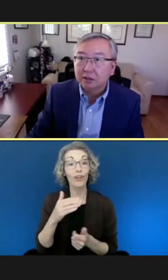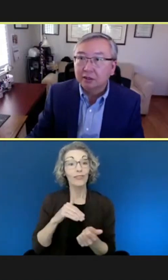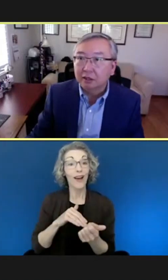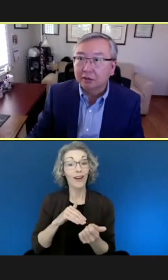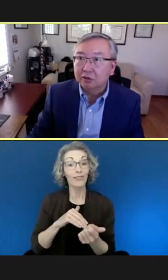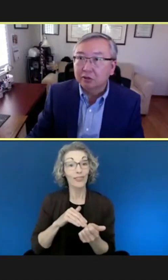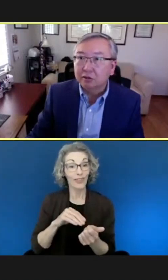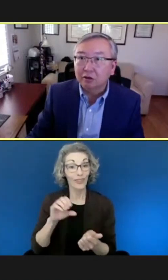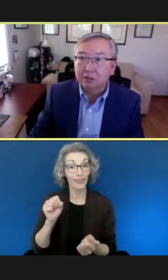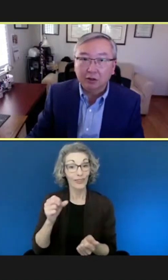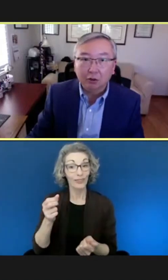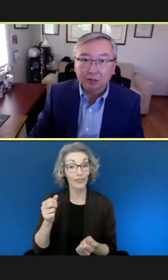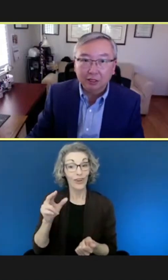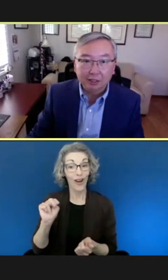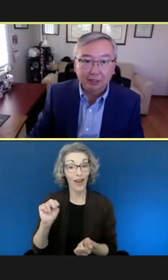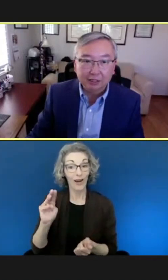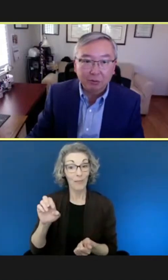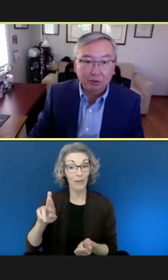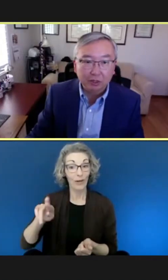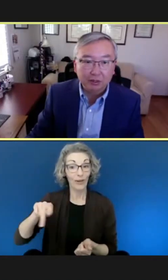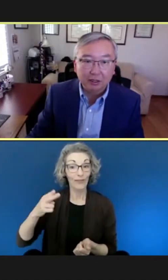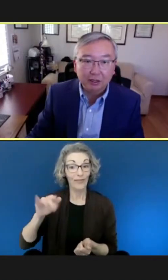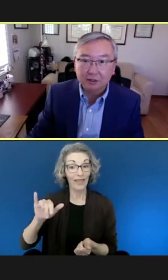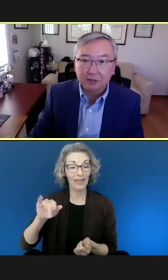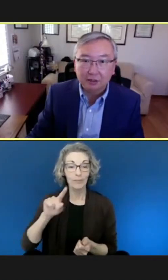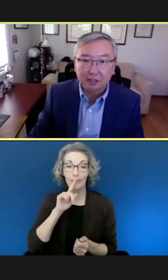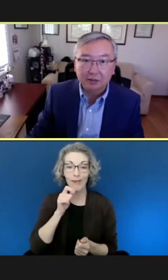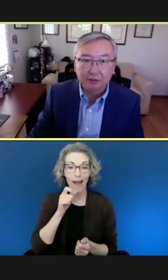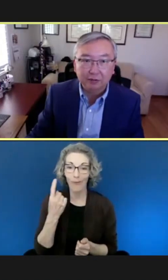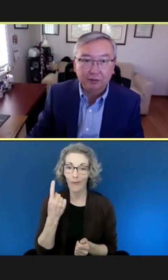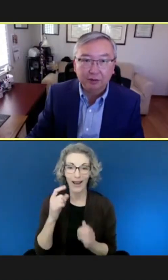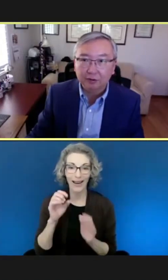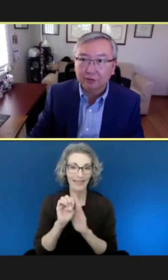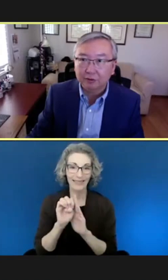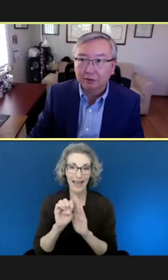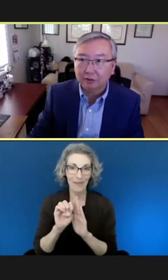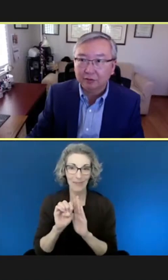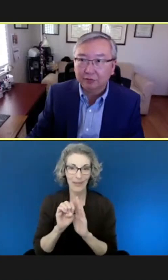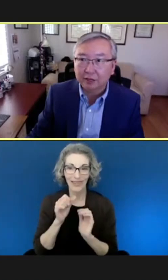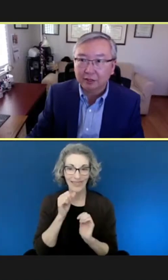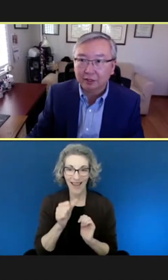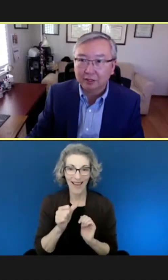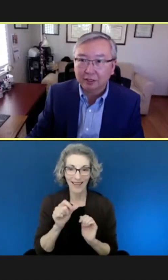that's not the only example that's a fake example,